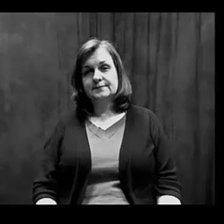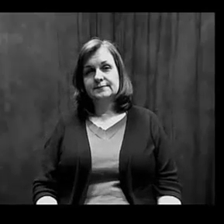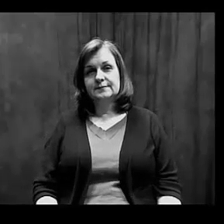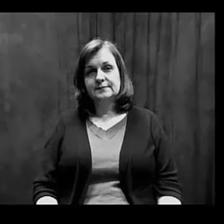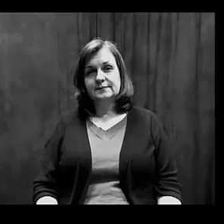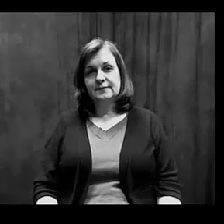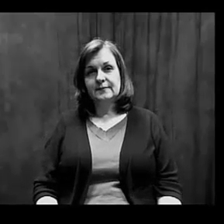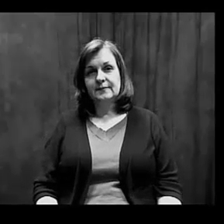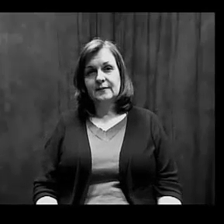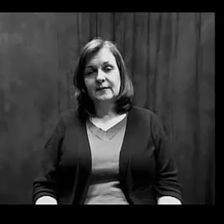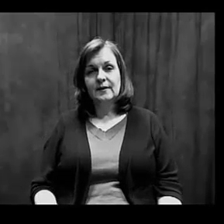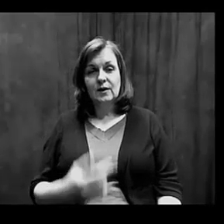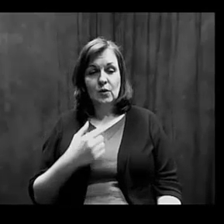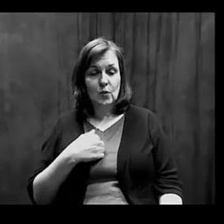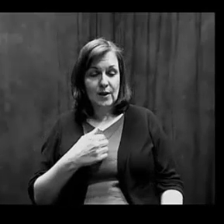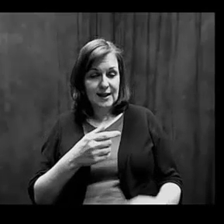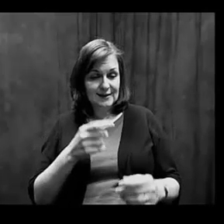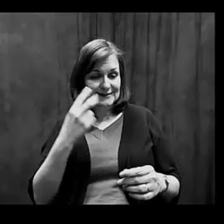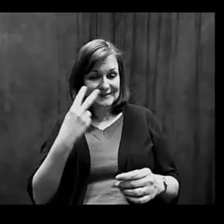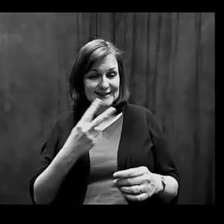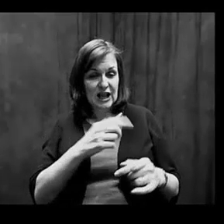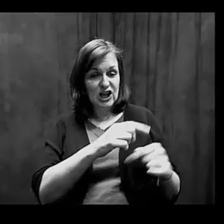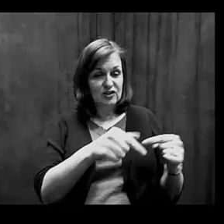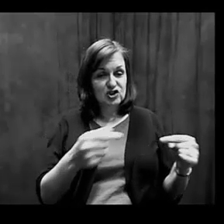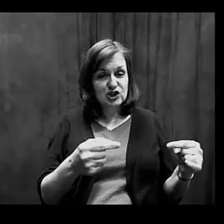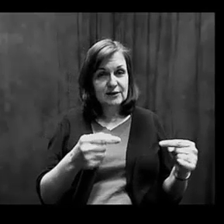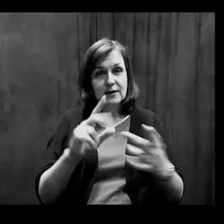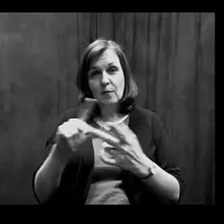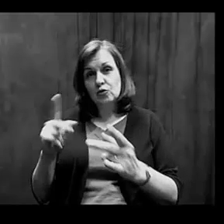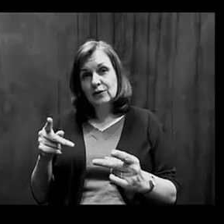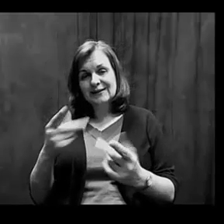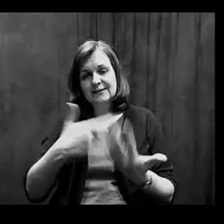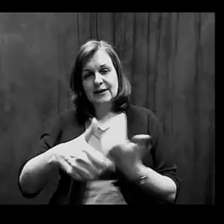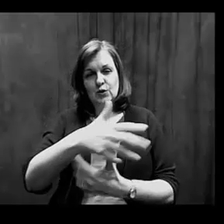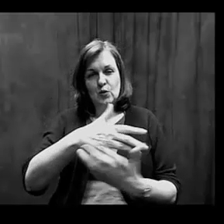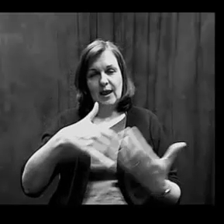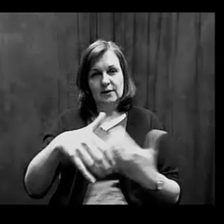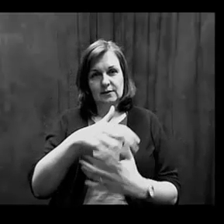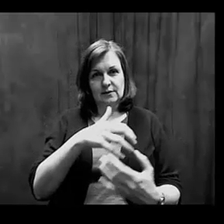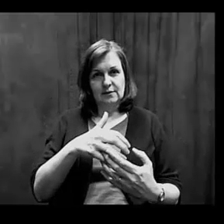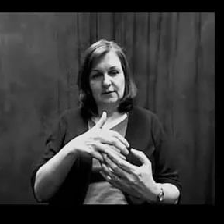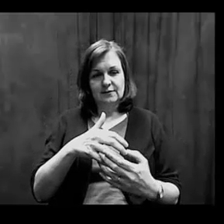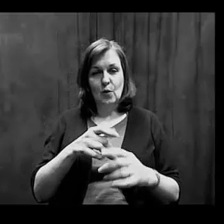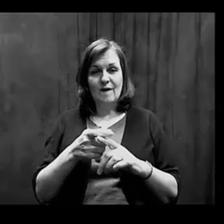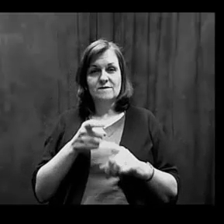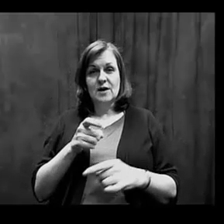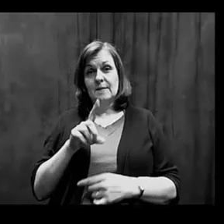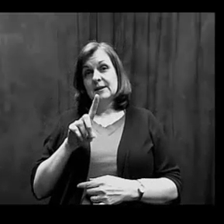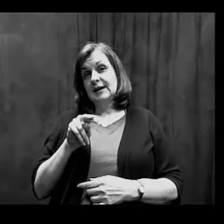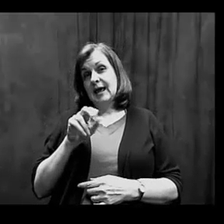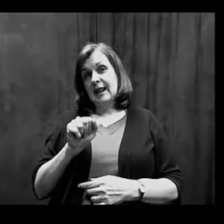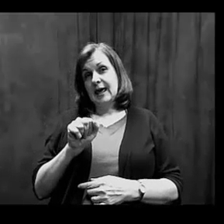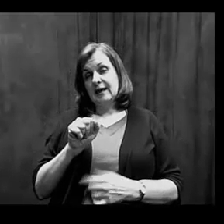so what we're looking for are these genes and proteins to actually interact. so we're going to have this signal come from the DNA